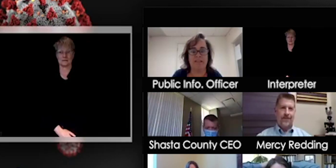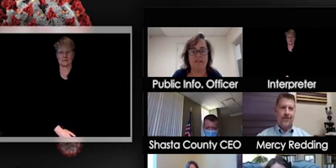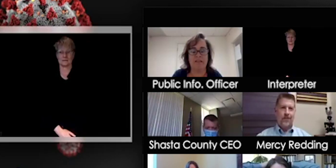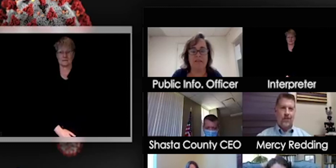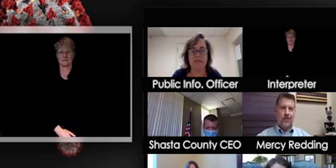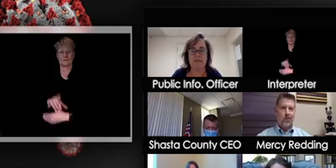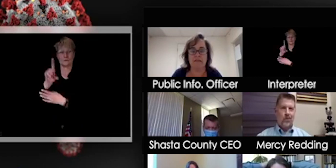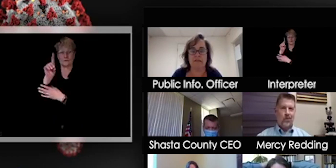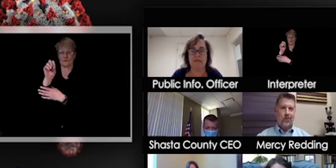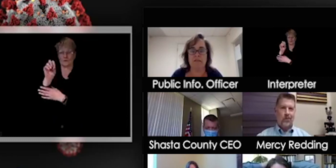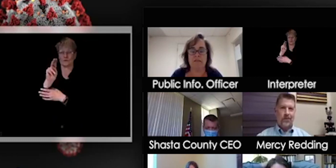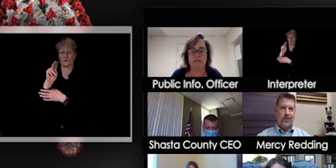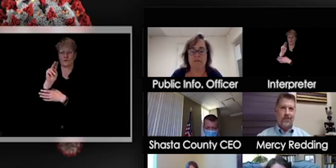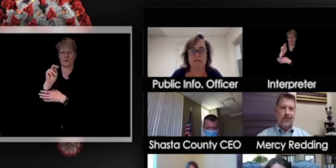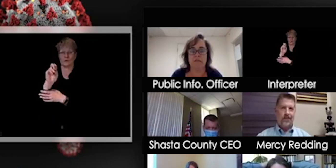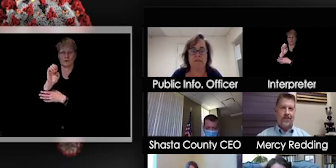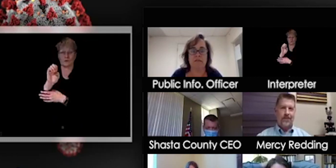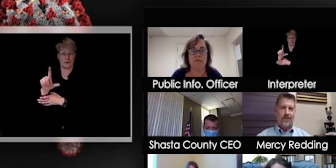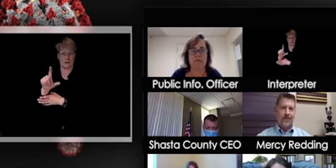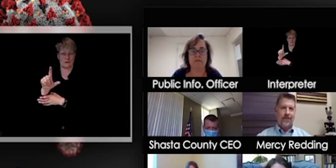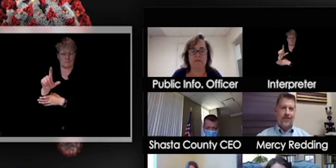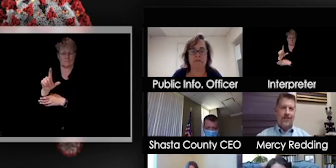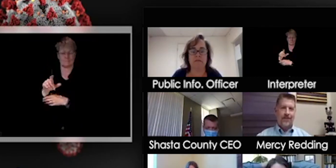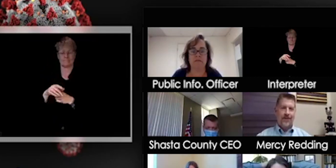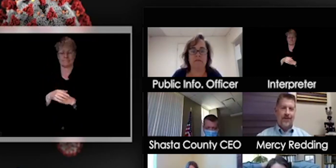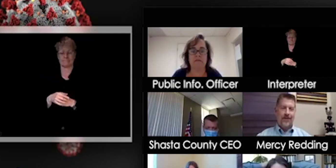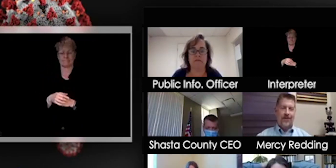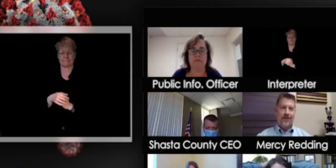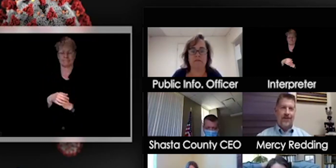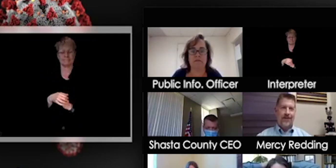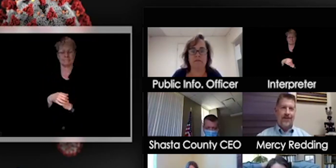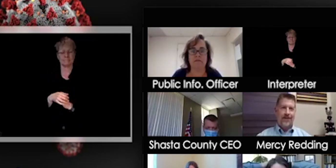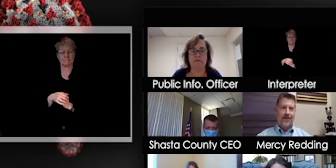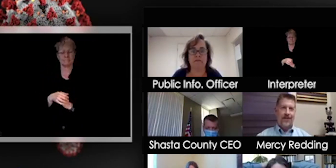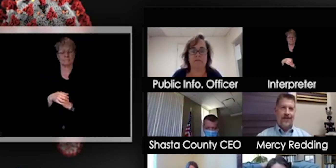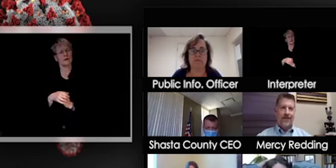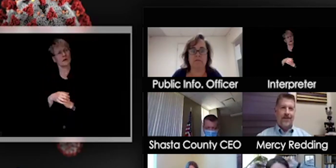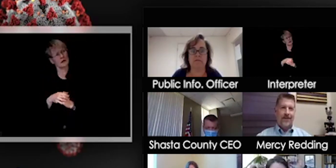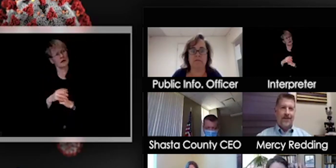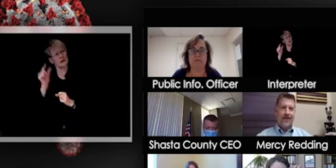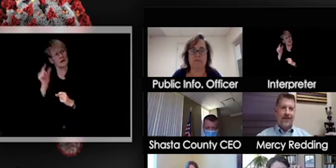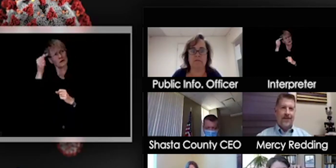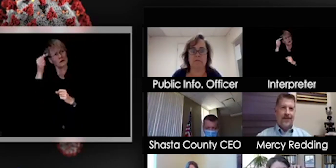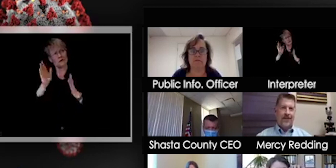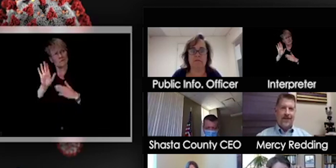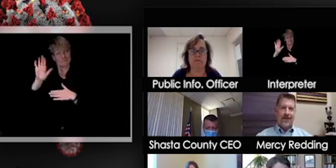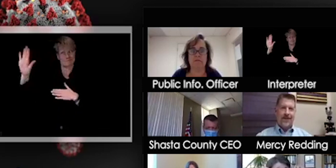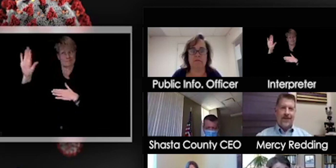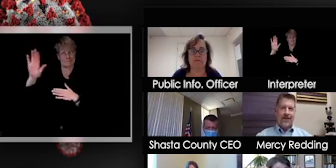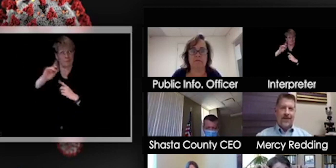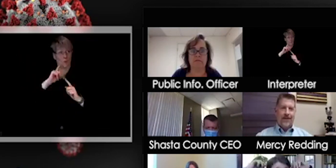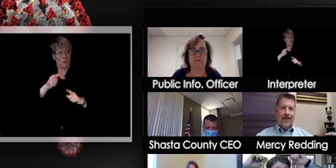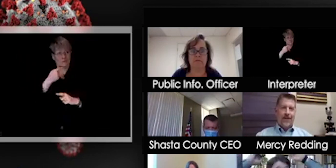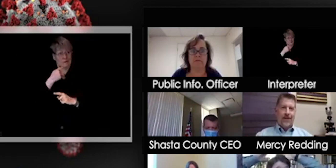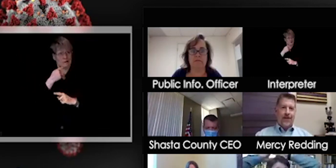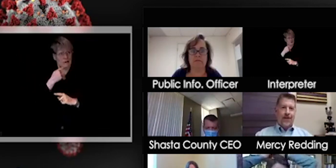The governor’s order does say that people should not do nonessential travel. In other